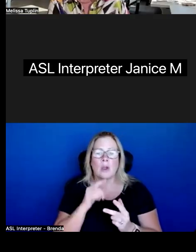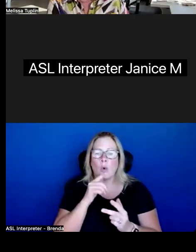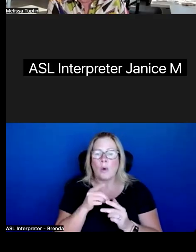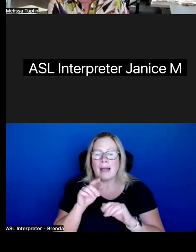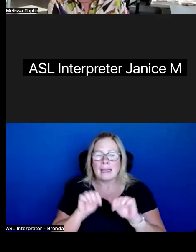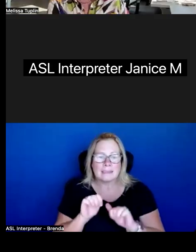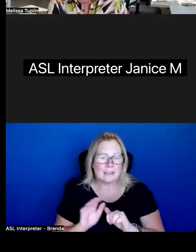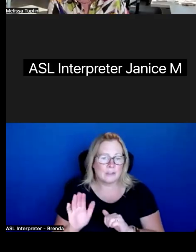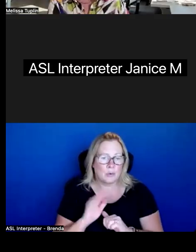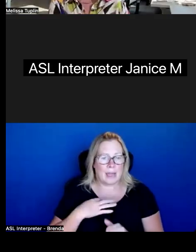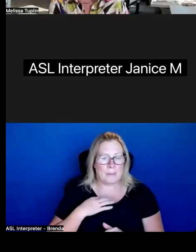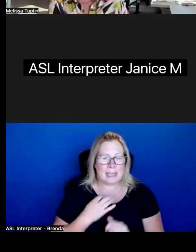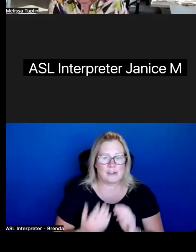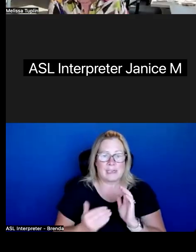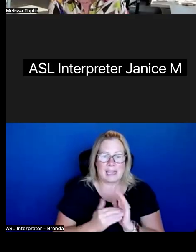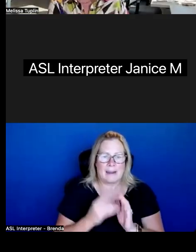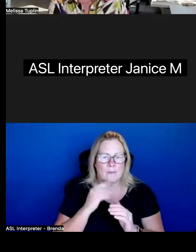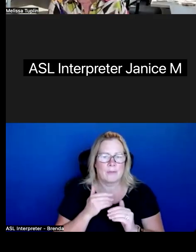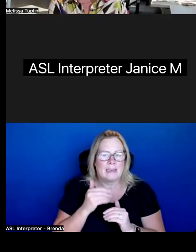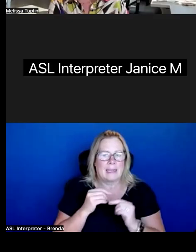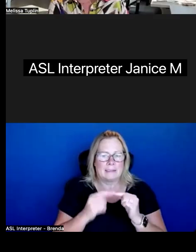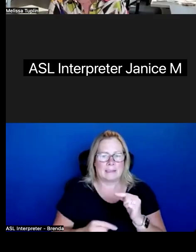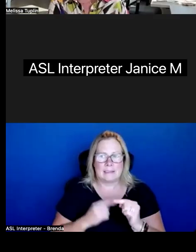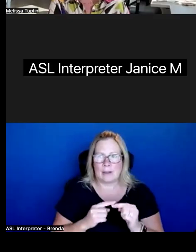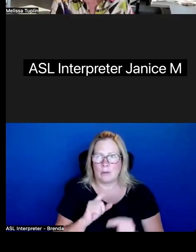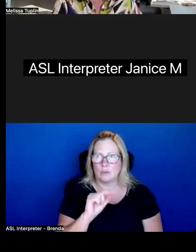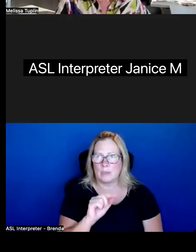The introduction of the standing committee is also with the hope that we can continue